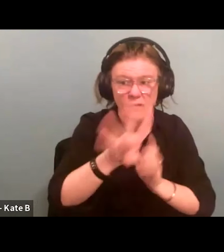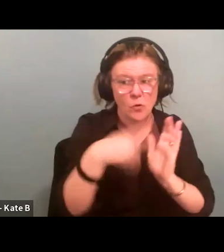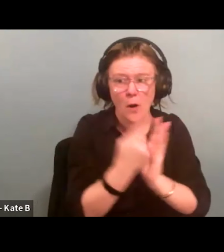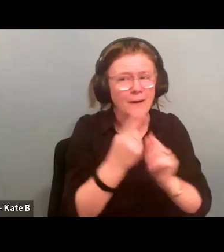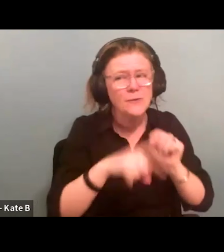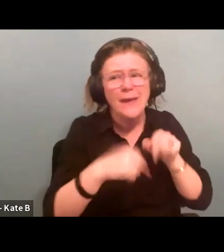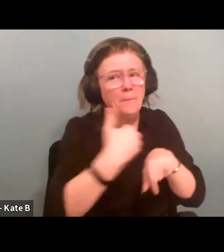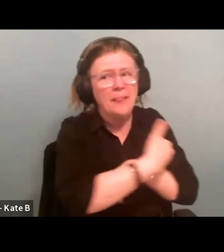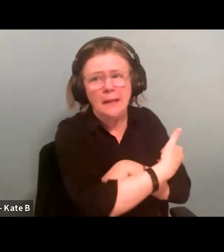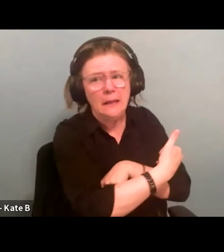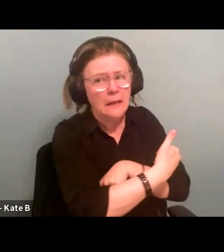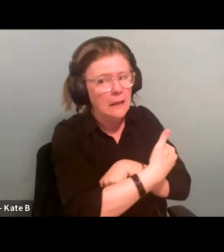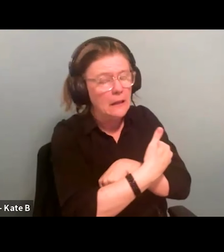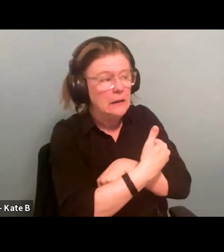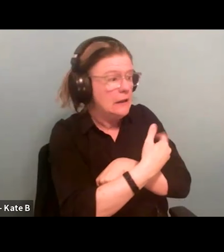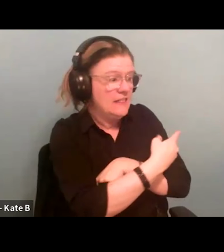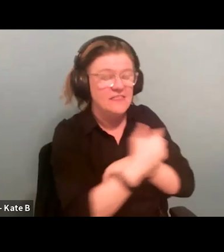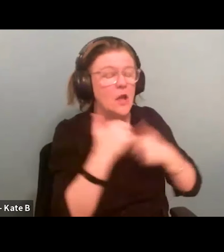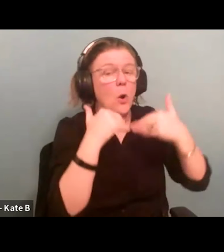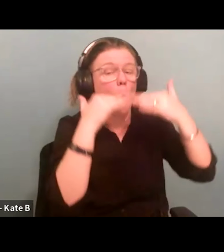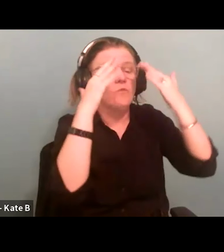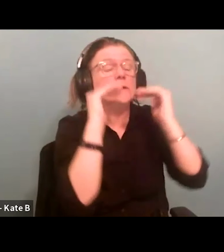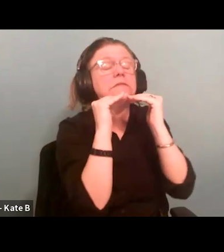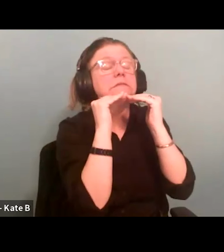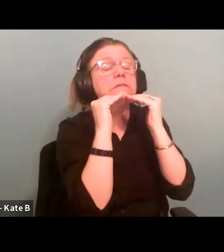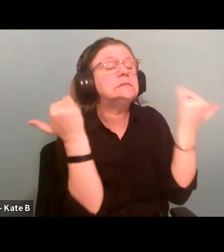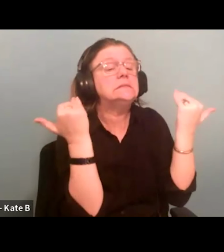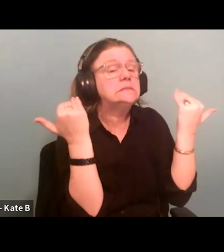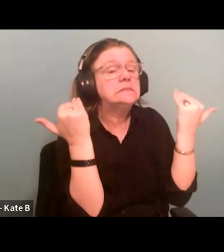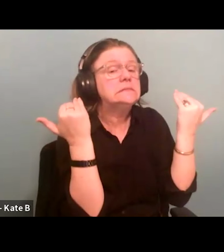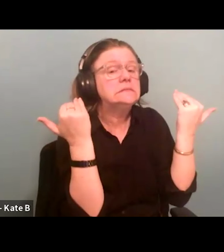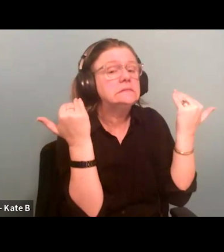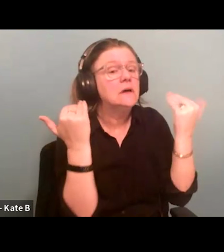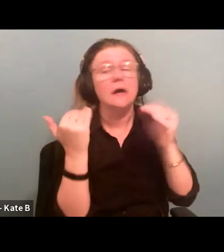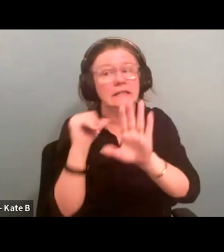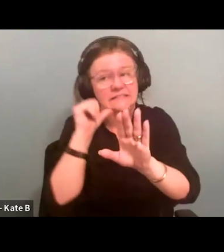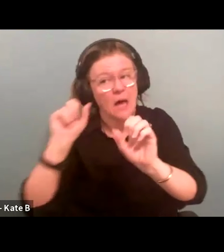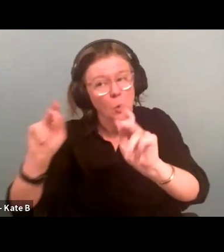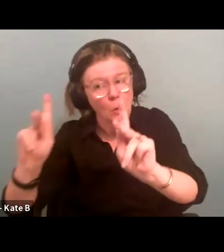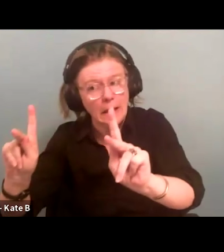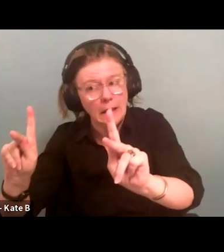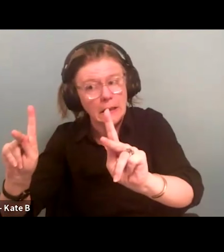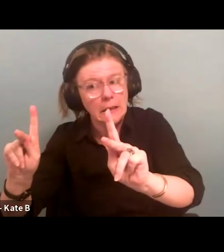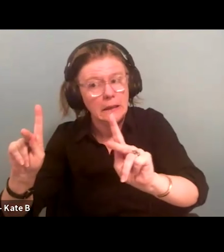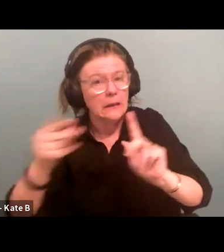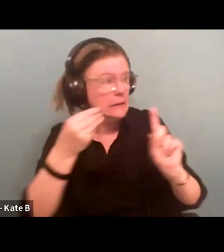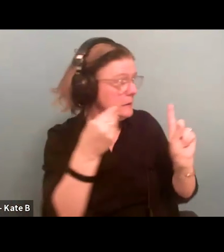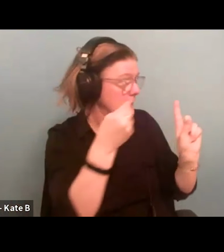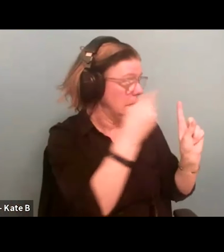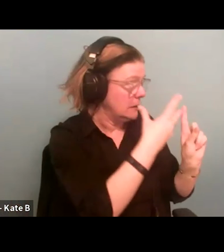Sometimes people just get to their wit's end. And it's not all right. And they need to know that they have supports,